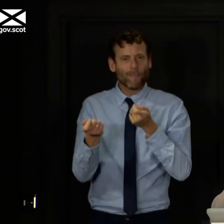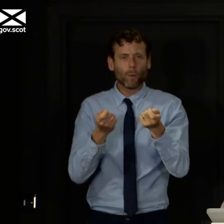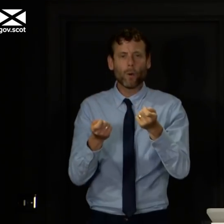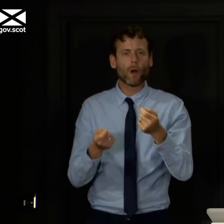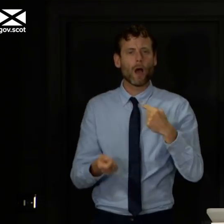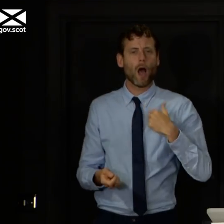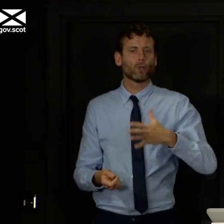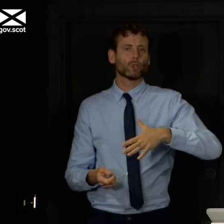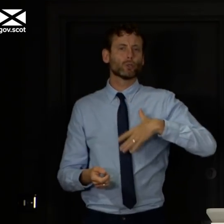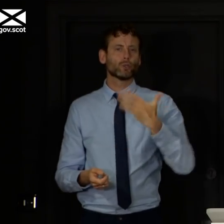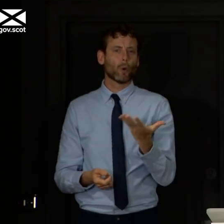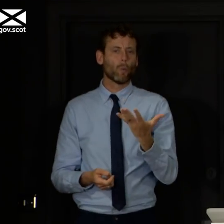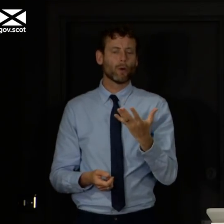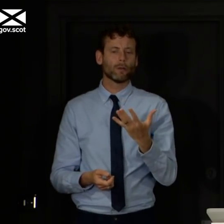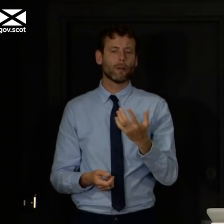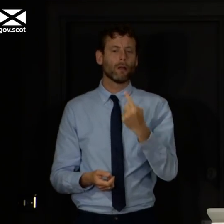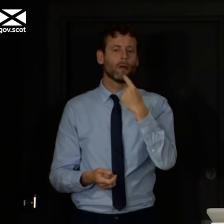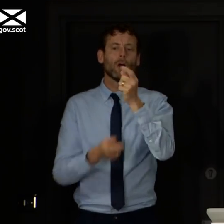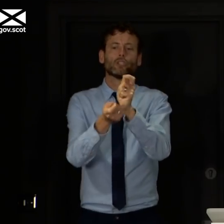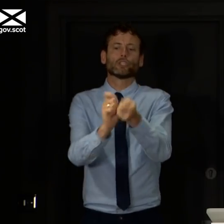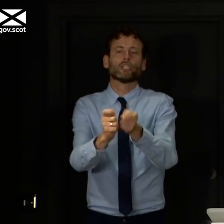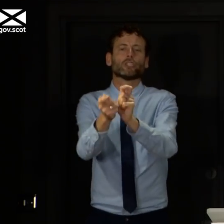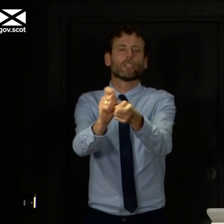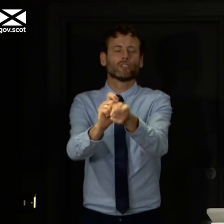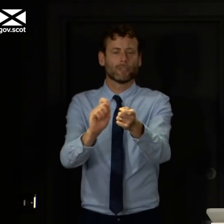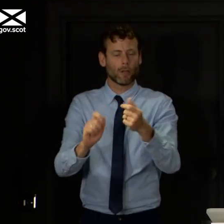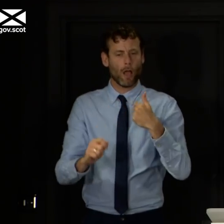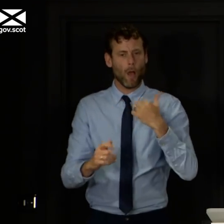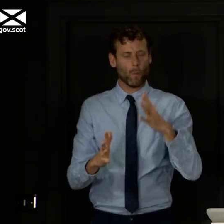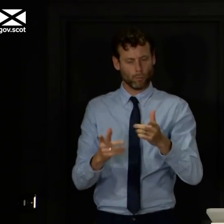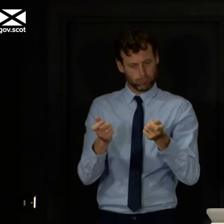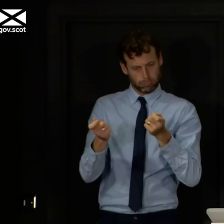moves out of lockdown at these briefings. So, I am going to stick to that very planned